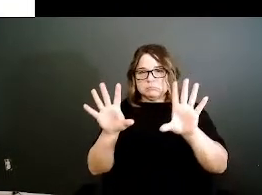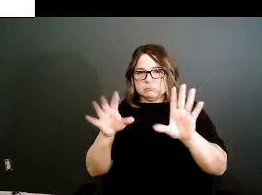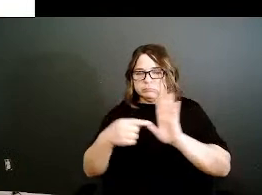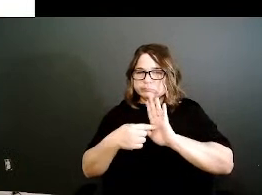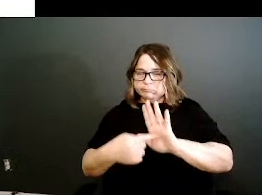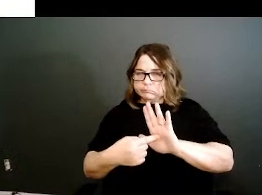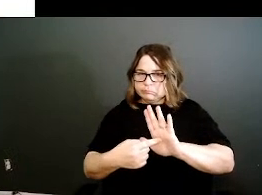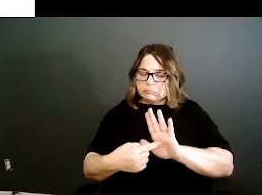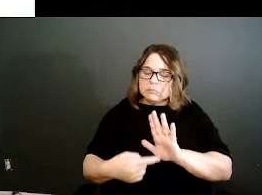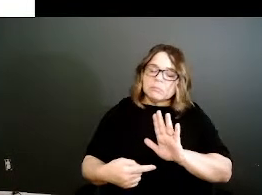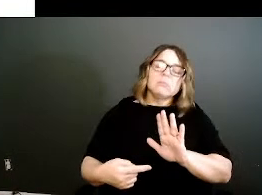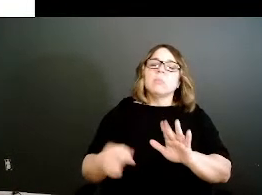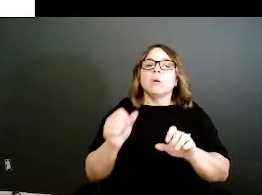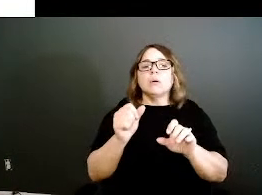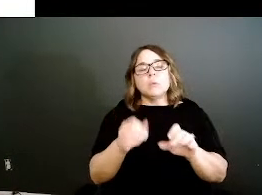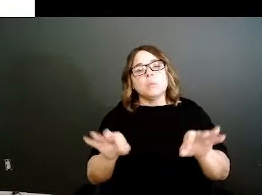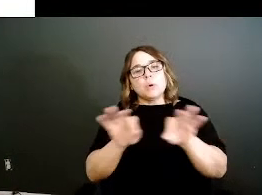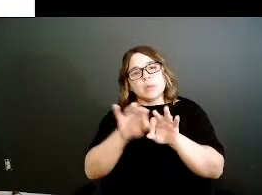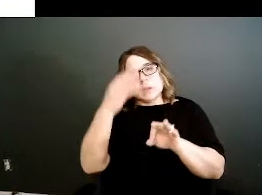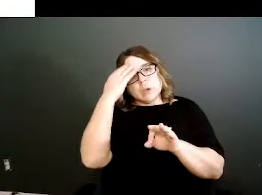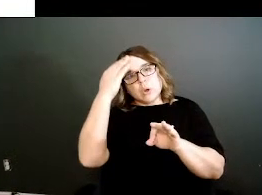REFLECTS THE REALITIES OF OTHERS OUT THERE IN TERMS OF COMPENSATION LEVELS.